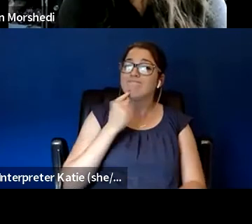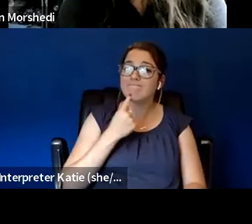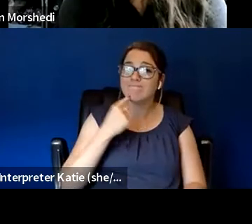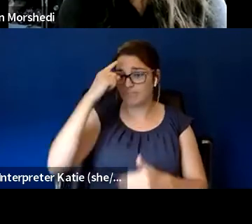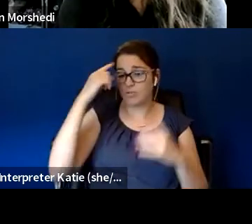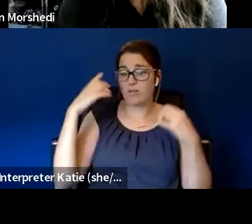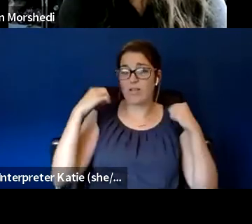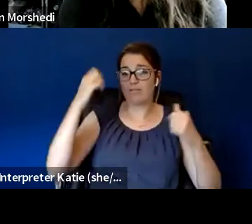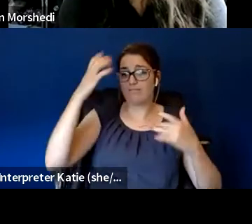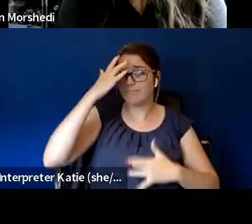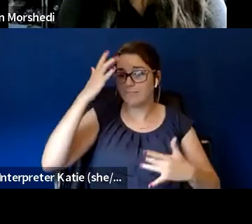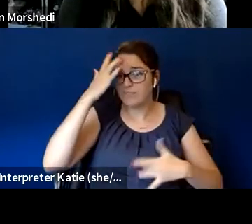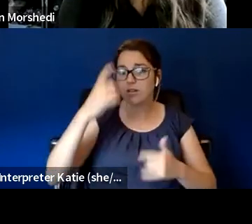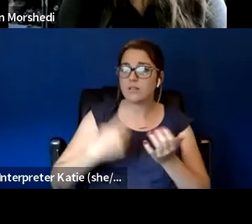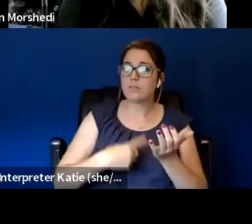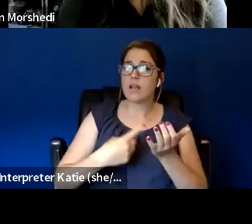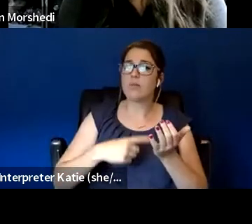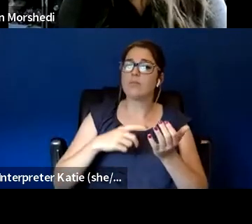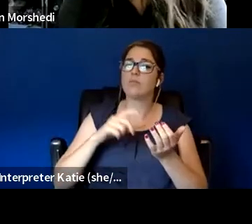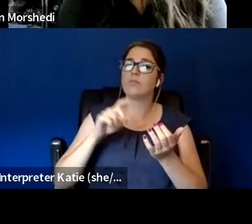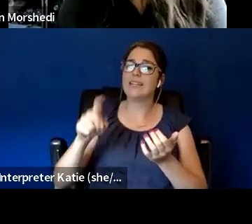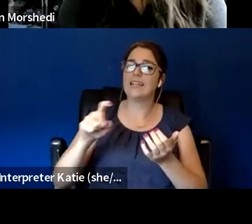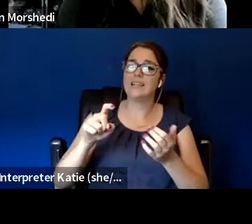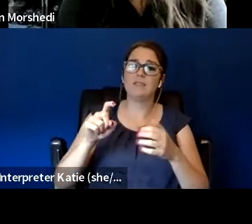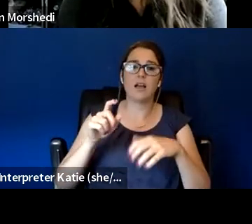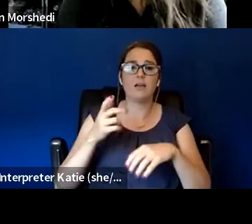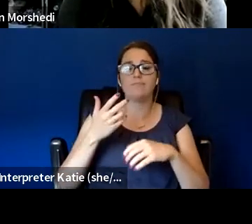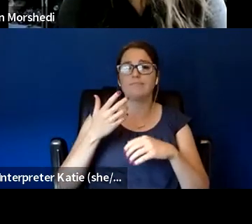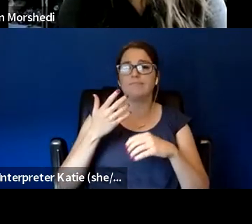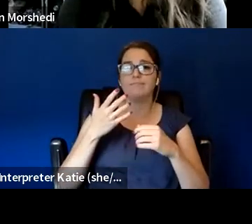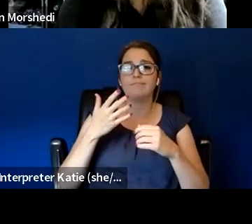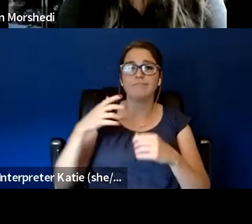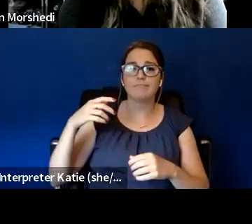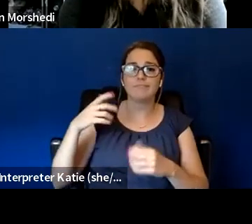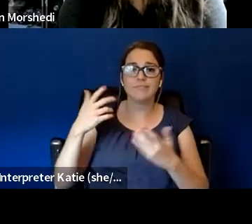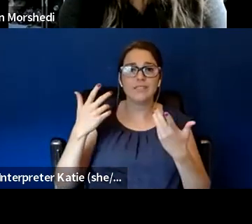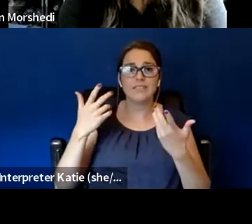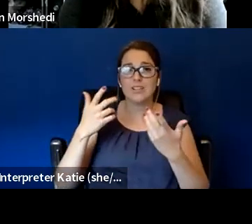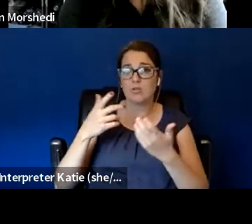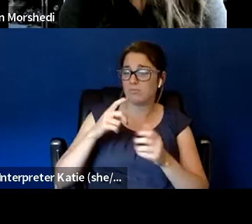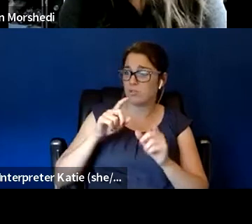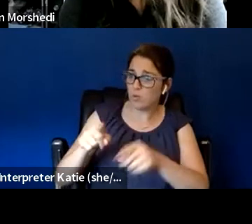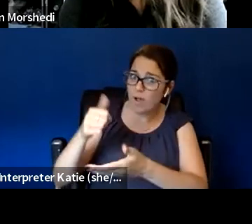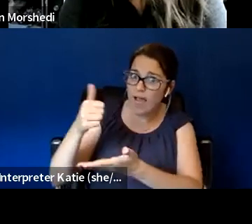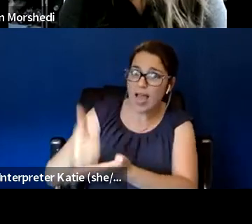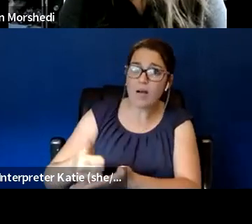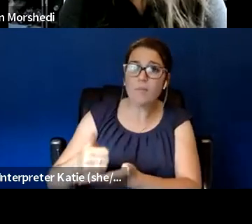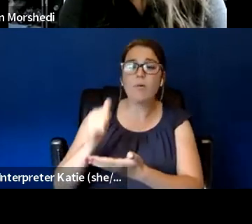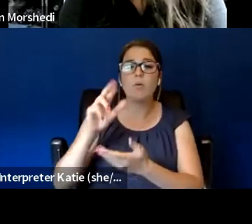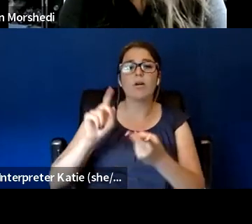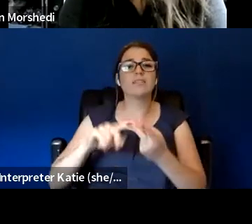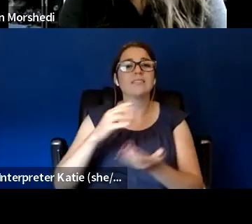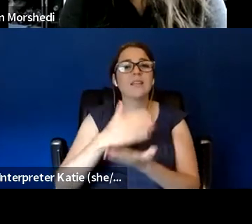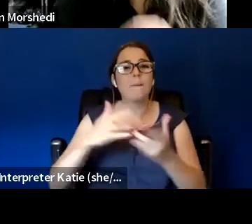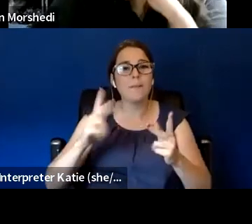Or sometimes we have to pursue legal guardianship for folks who have no capacity and are unable to consent